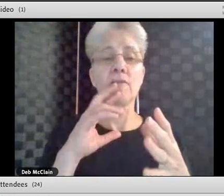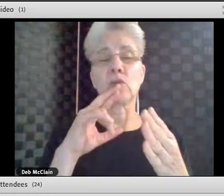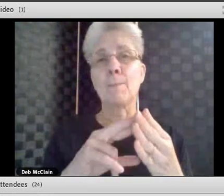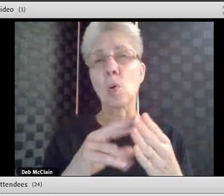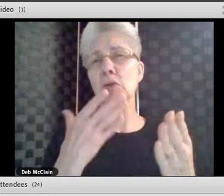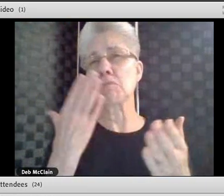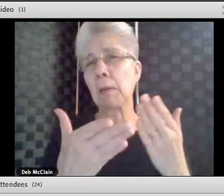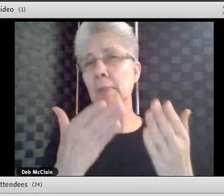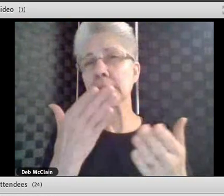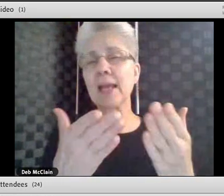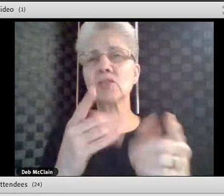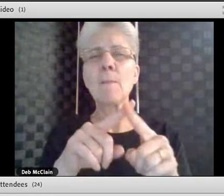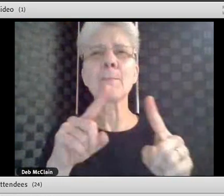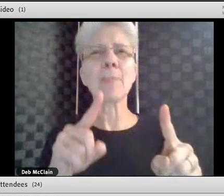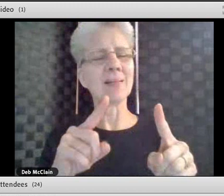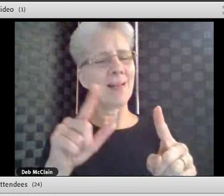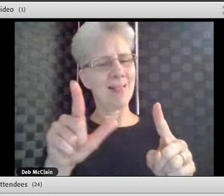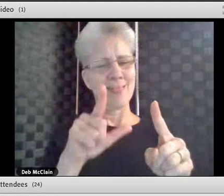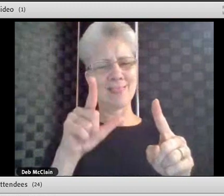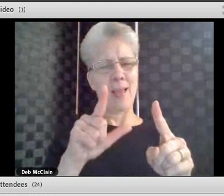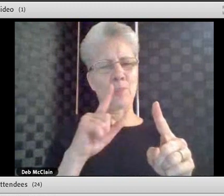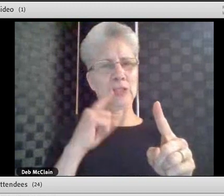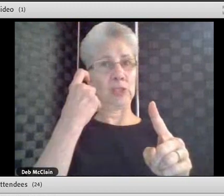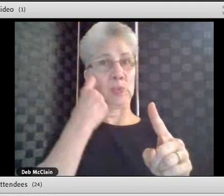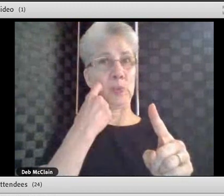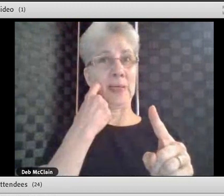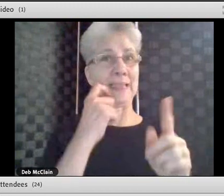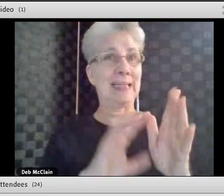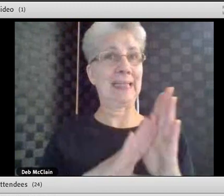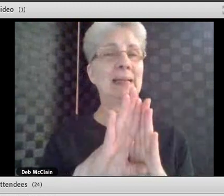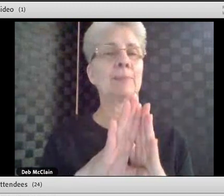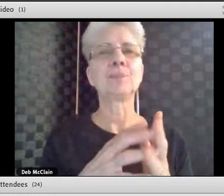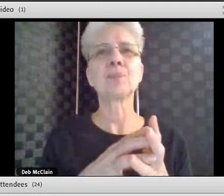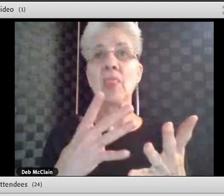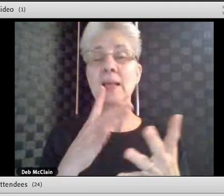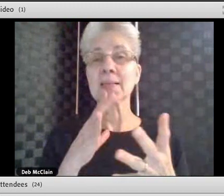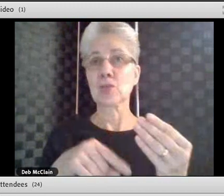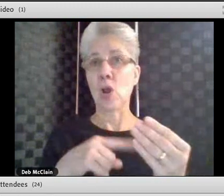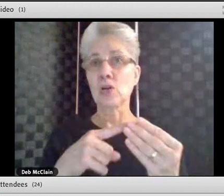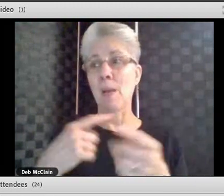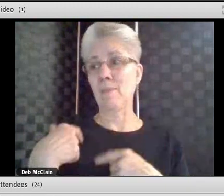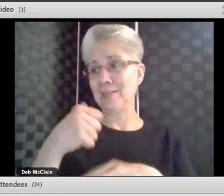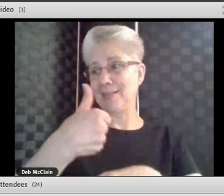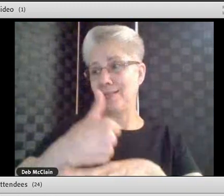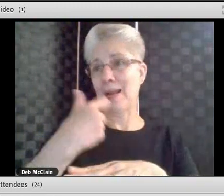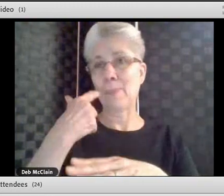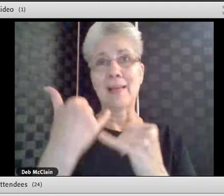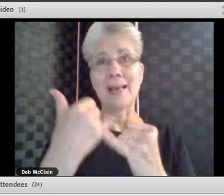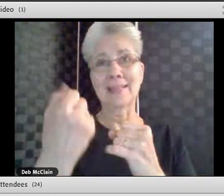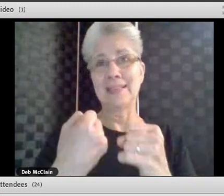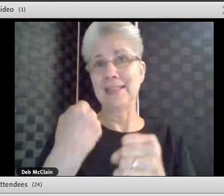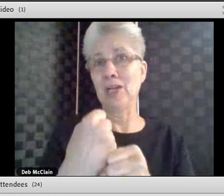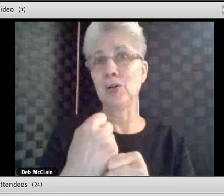but it's -- For libraries, it's pretty recent. I mean, both labs that I'm talking about have been set up within the last year and a couple labs,